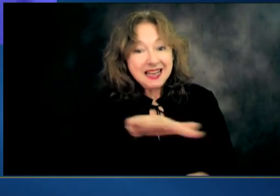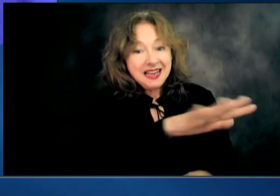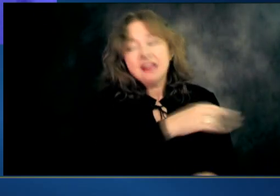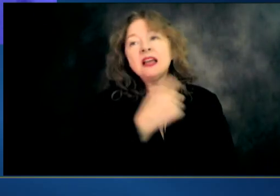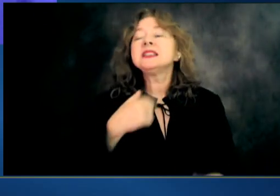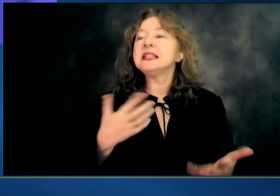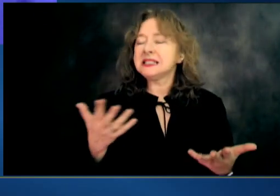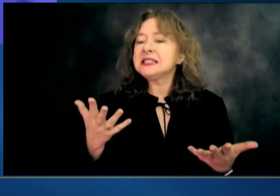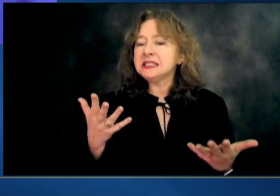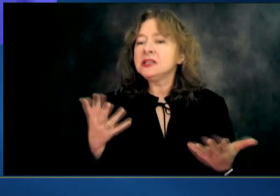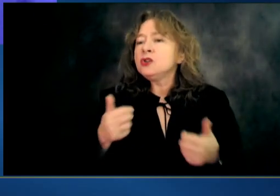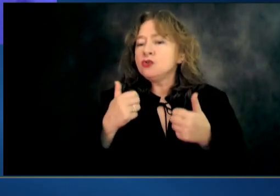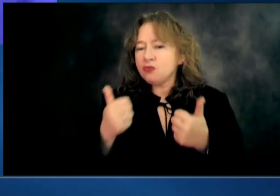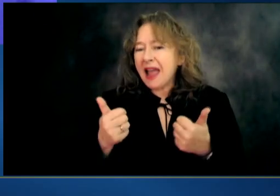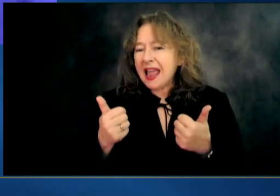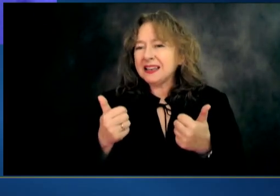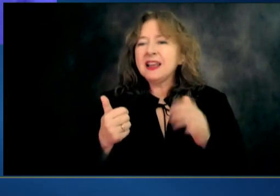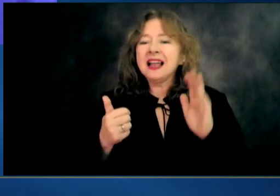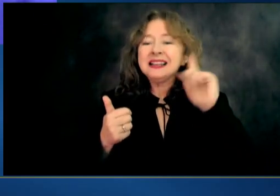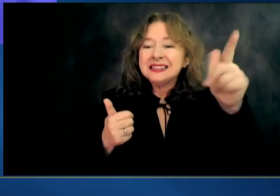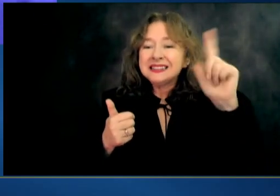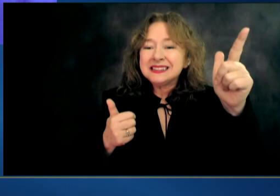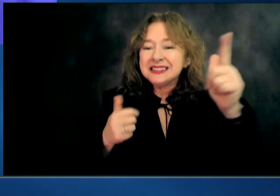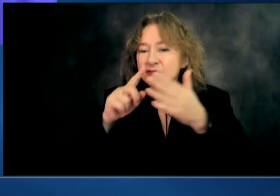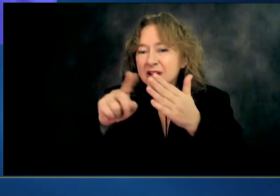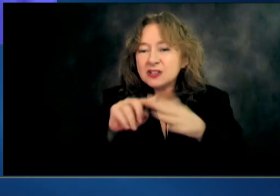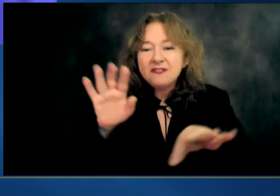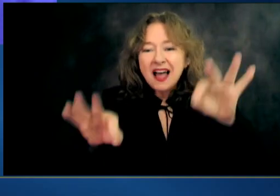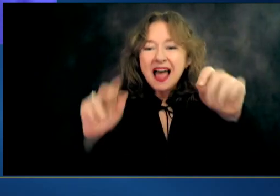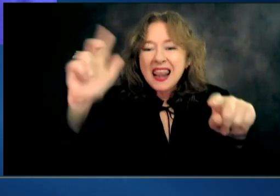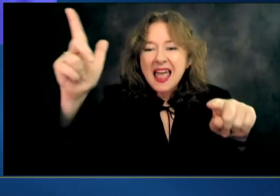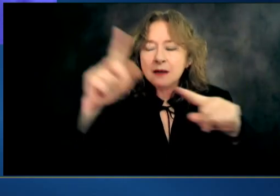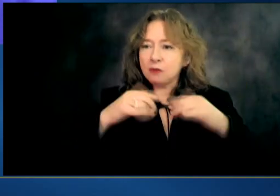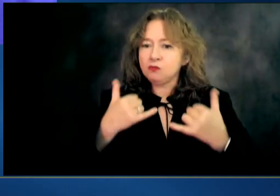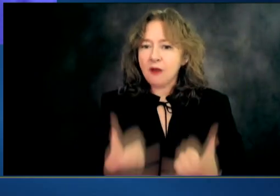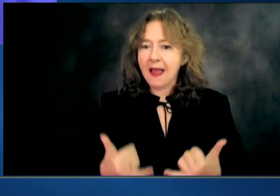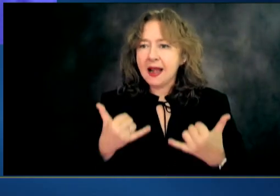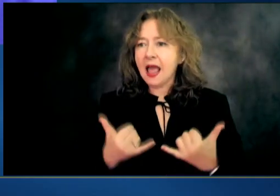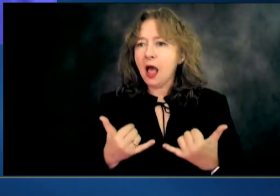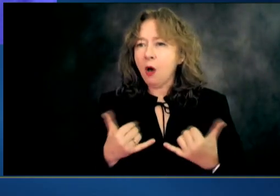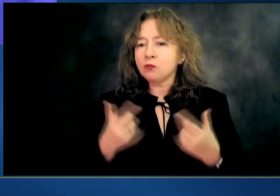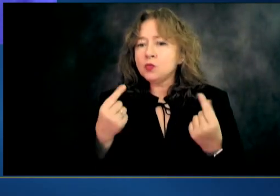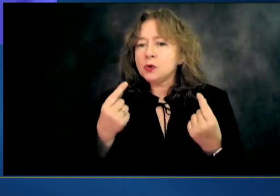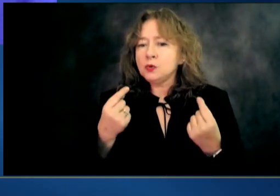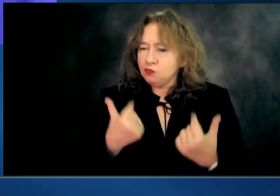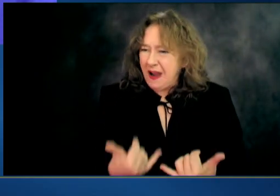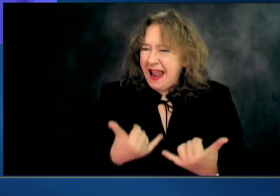But what about right now? What about now while we experience the pain? What can we do now?" I said,